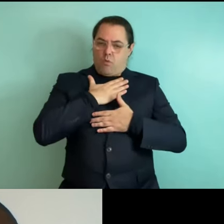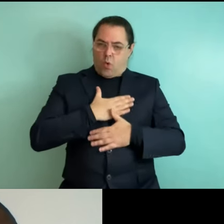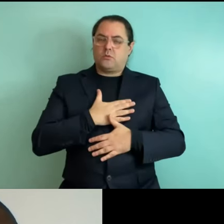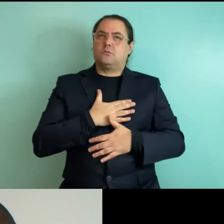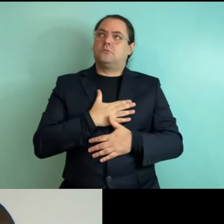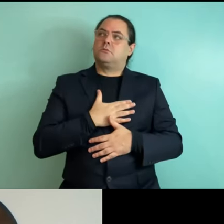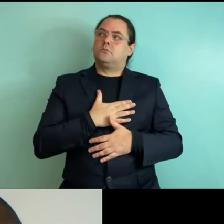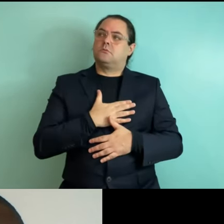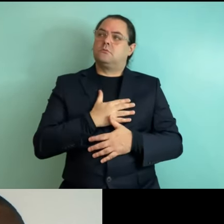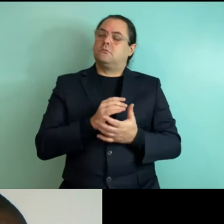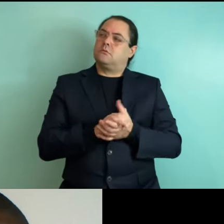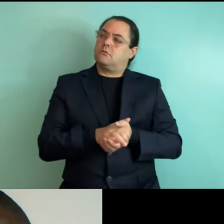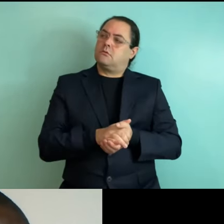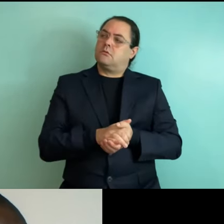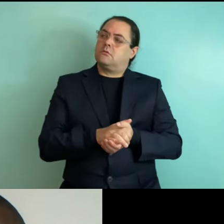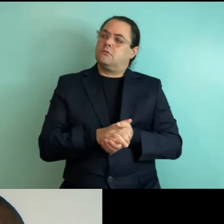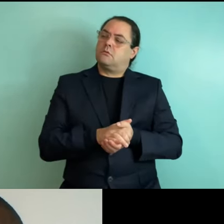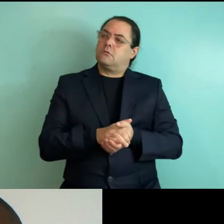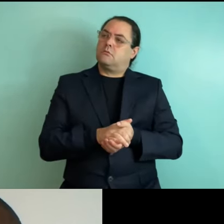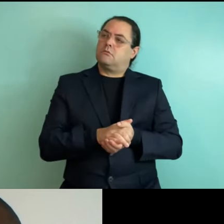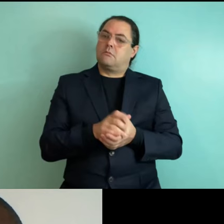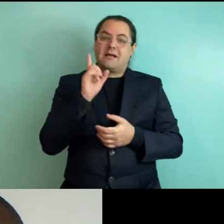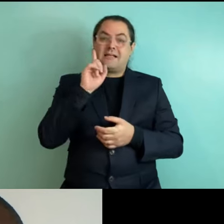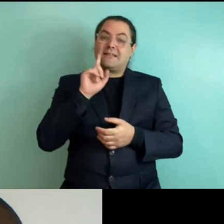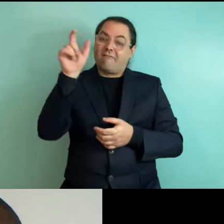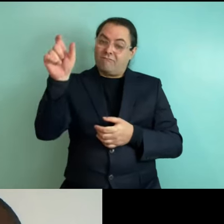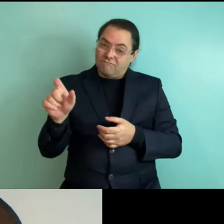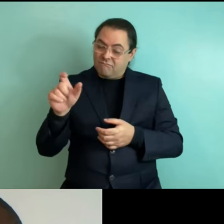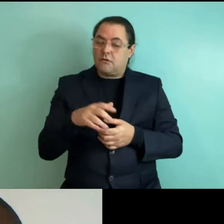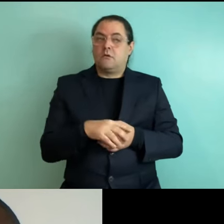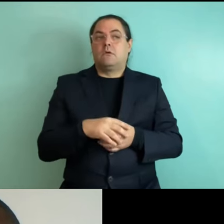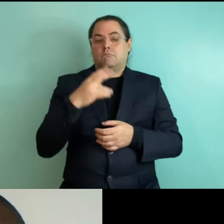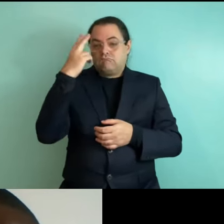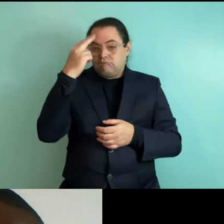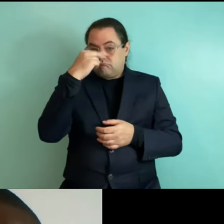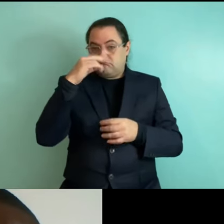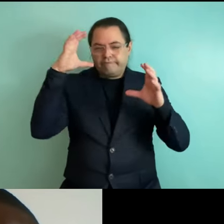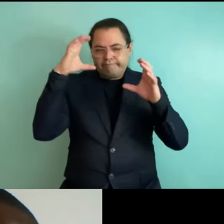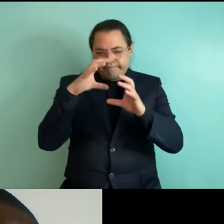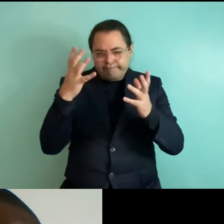11:10:41 Deaf person, a person with visual impairments, and the person without audio,